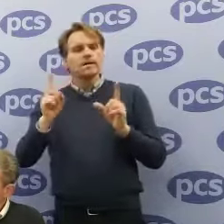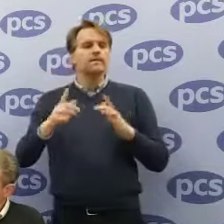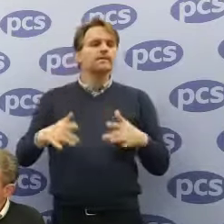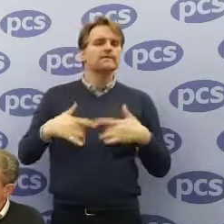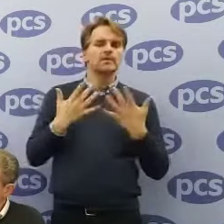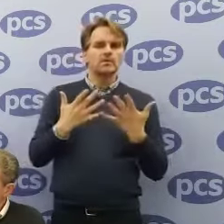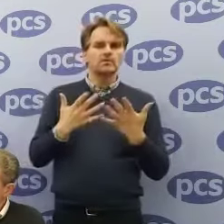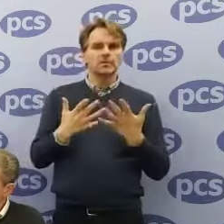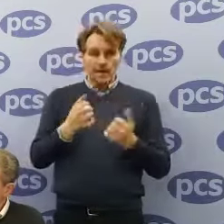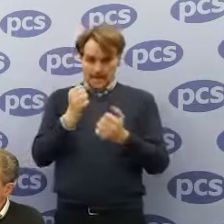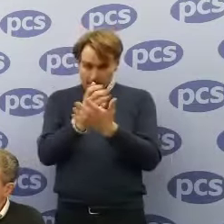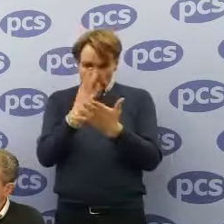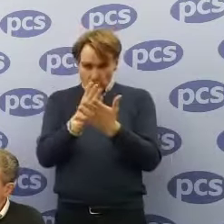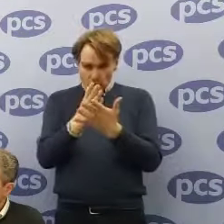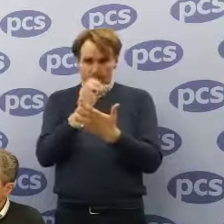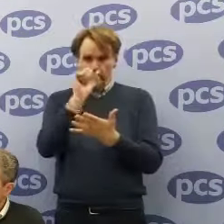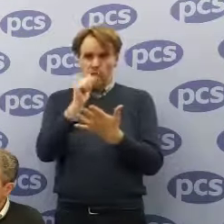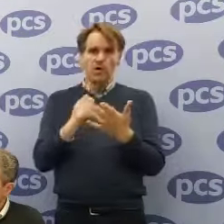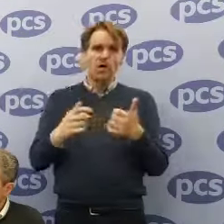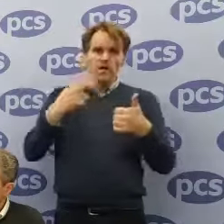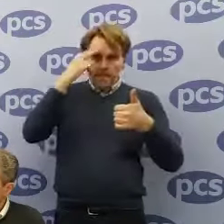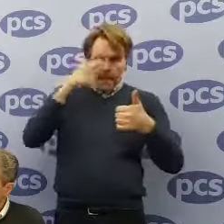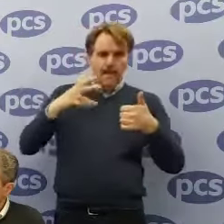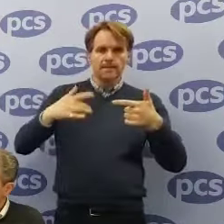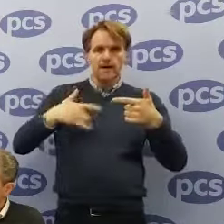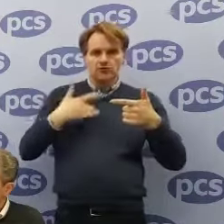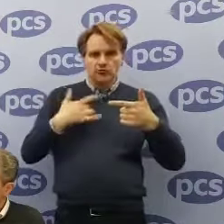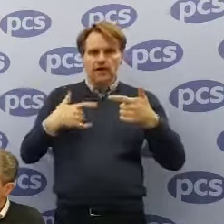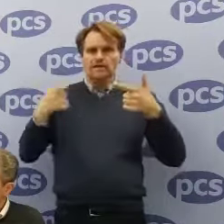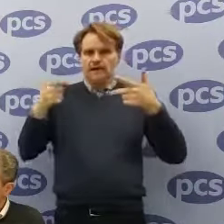your own details are up-to-date because as Mark says you know when we do come to